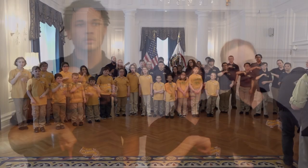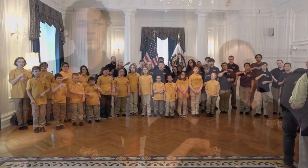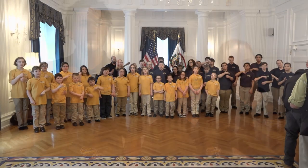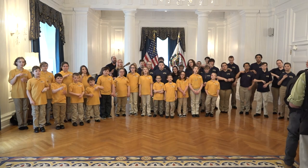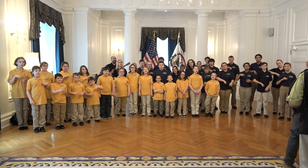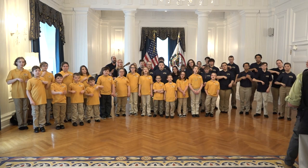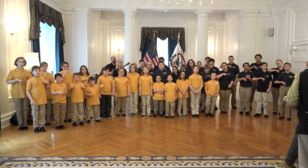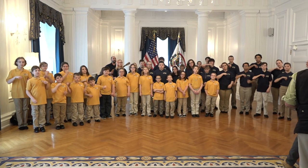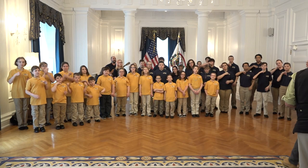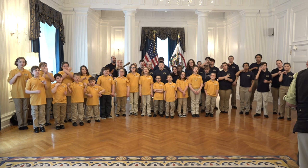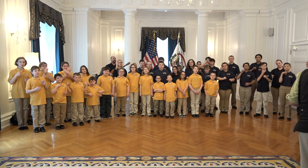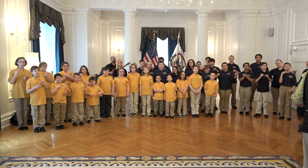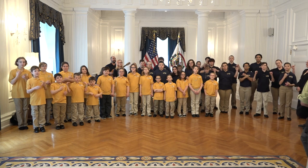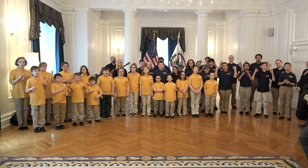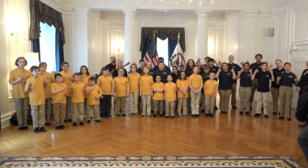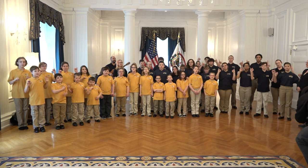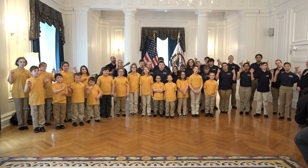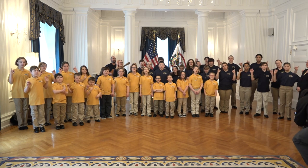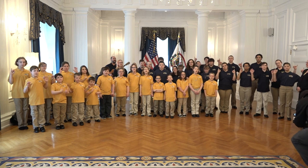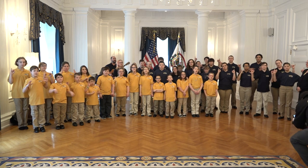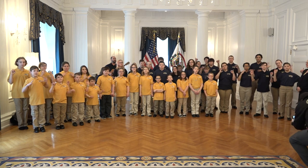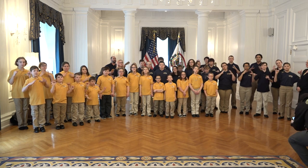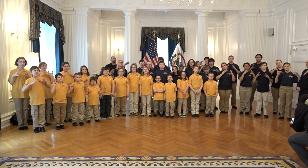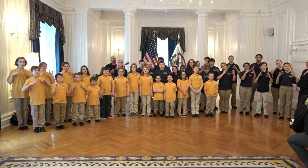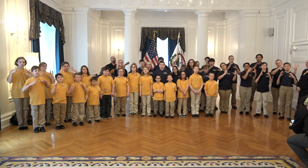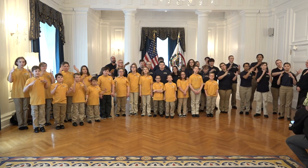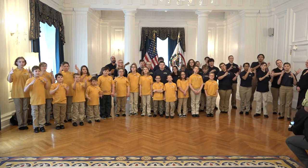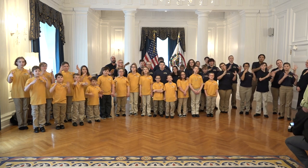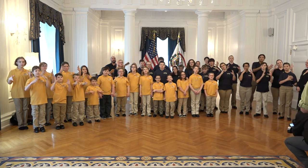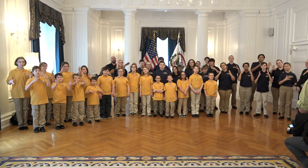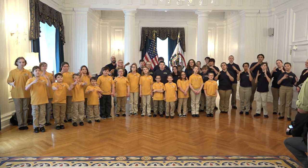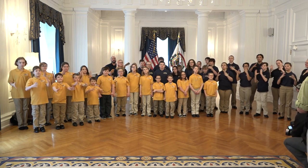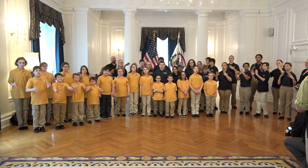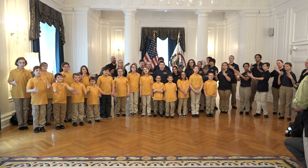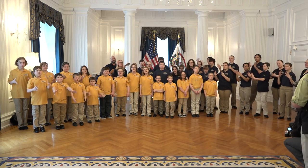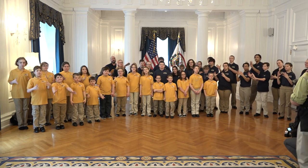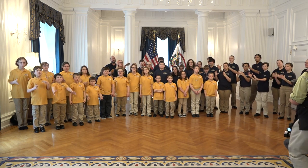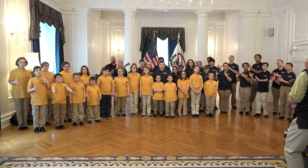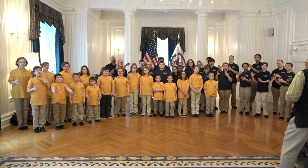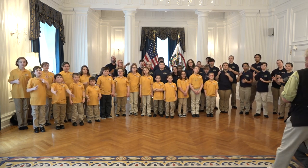We're proud and we are free and we're doing really fine